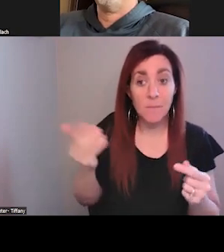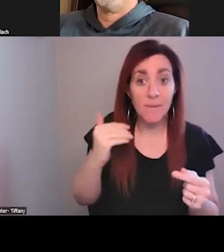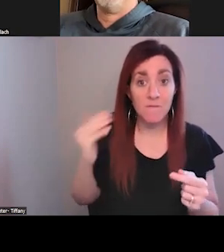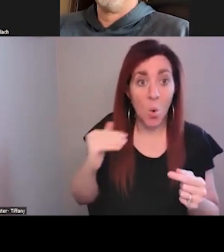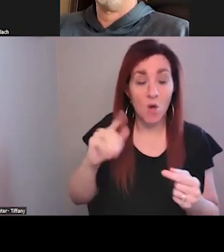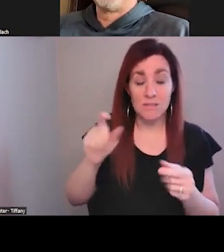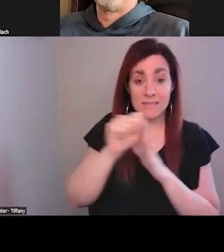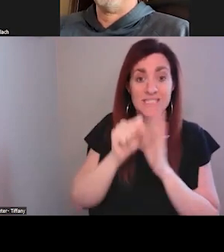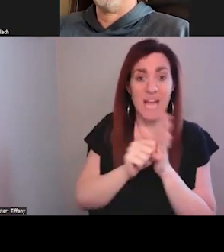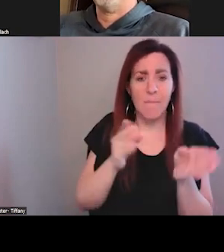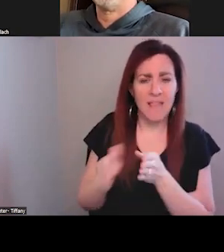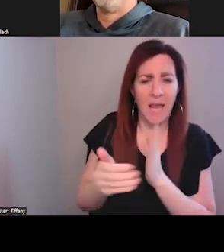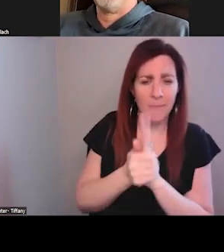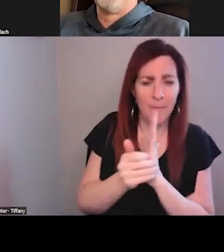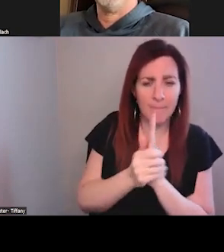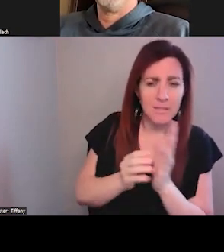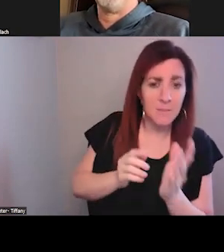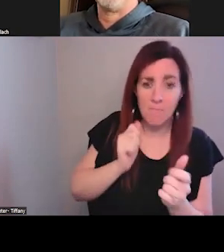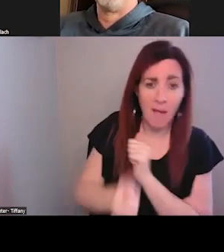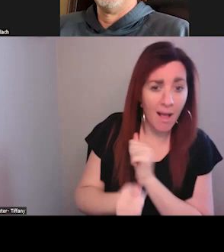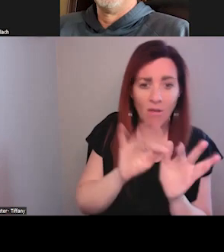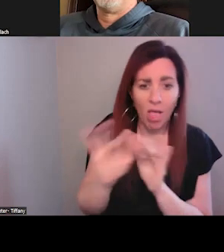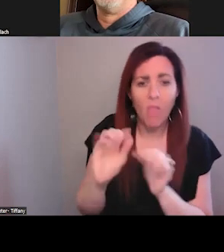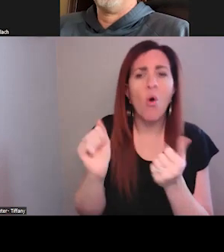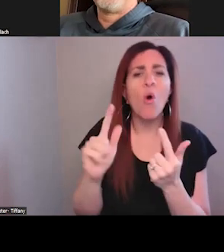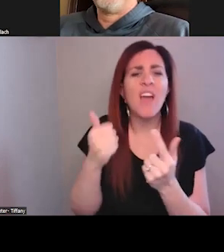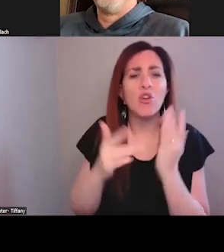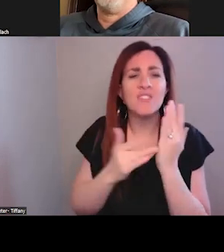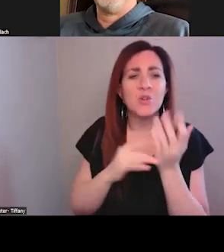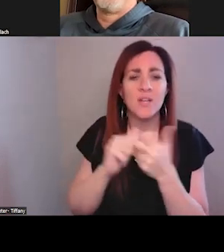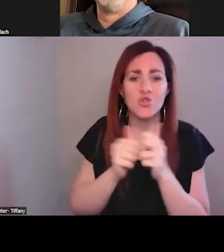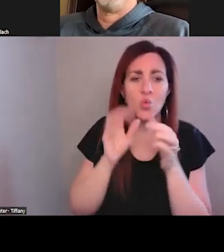THROUGH AND ALL OF THE THINGS IN THE WORLD OF MEDICAID AND TO